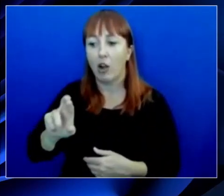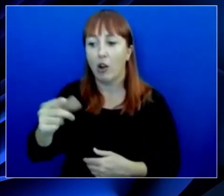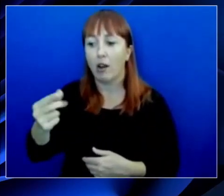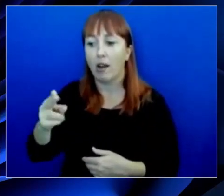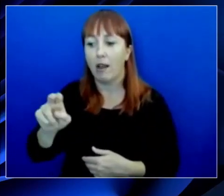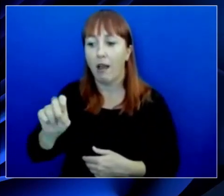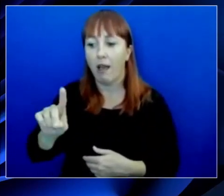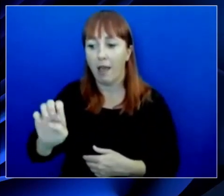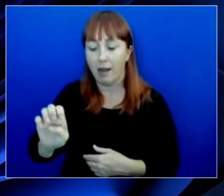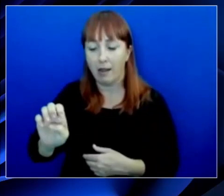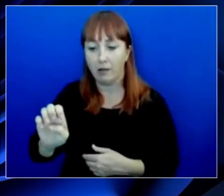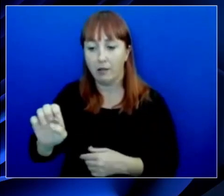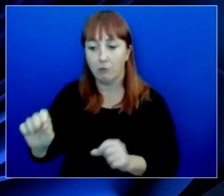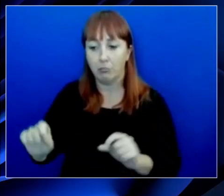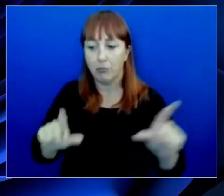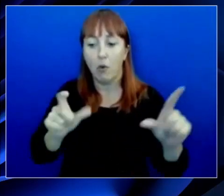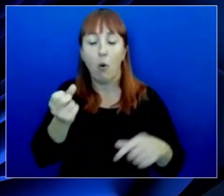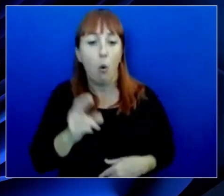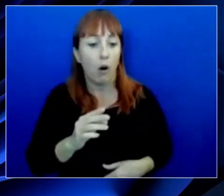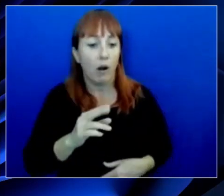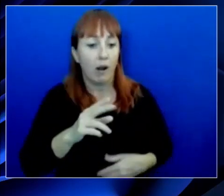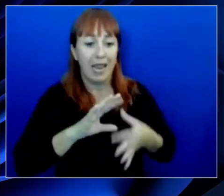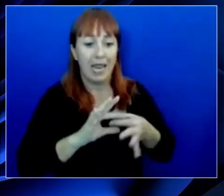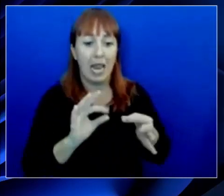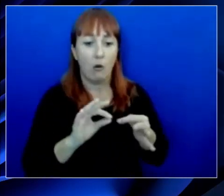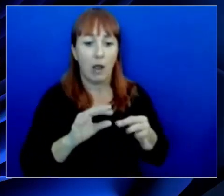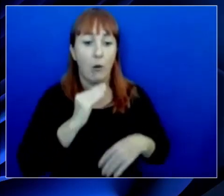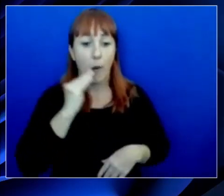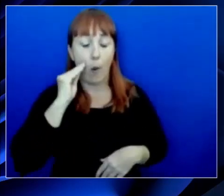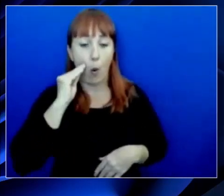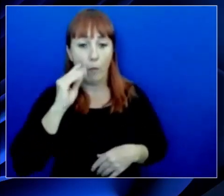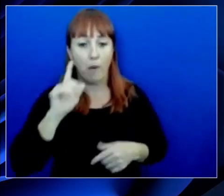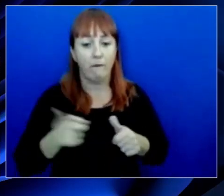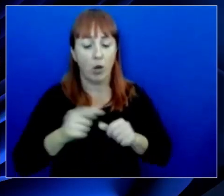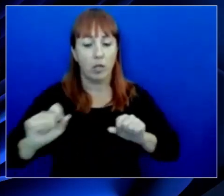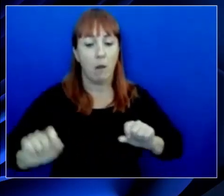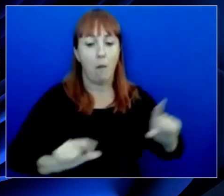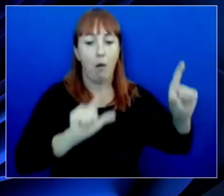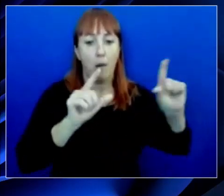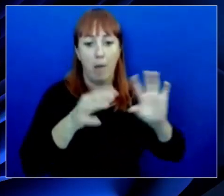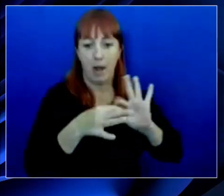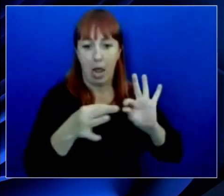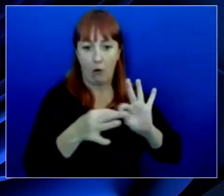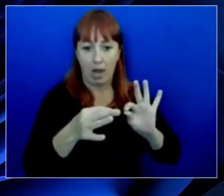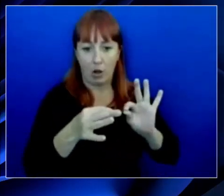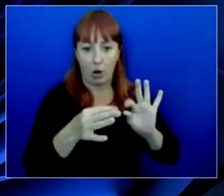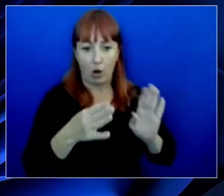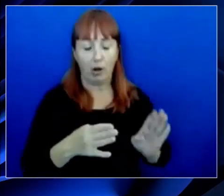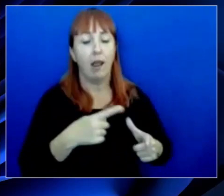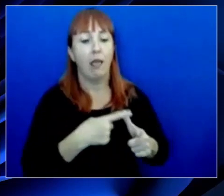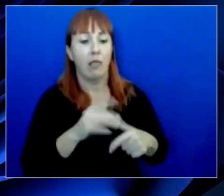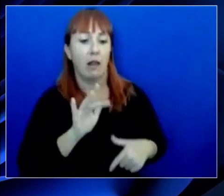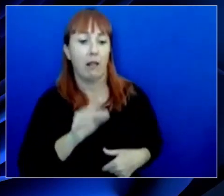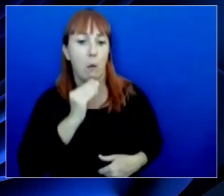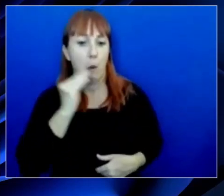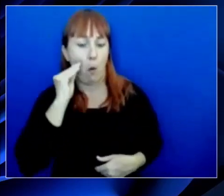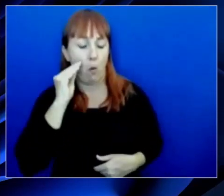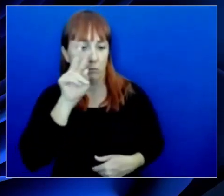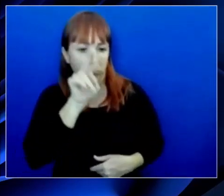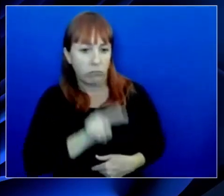get to it from narrator home after launching narrator and we have information in one of the chapters in the guide as well as Appendix C